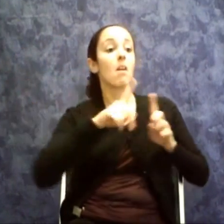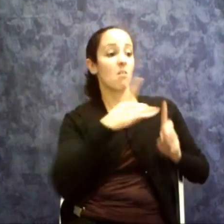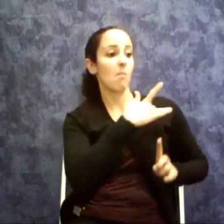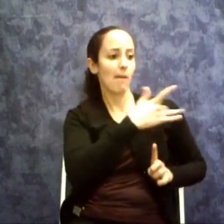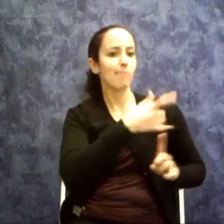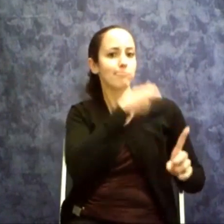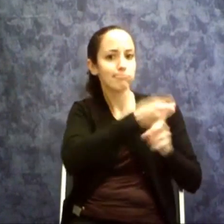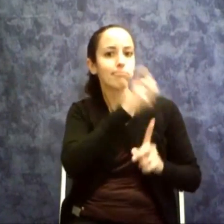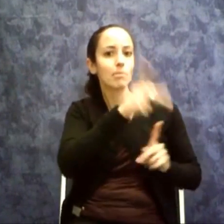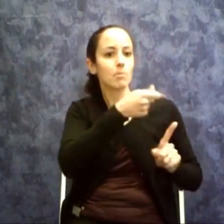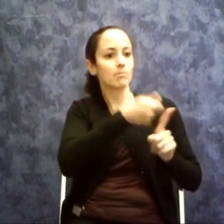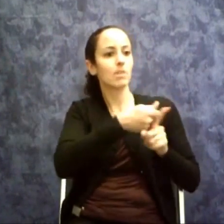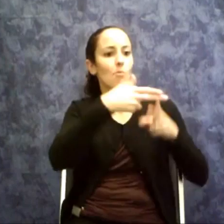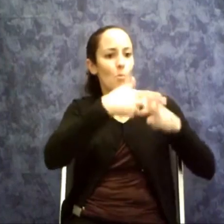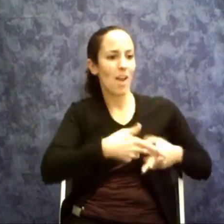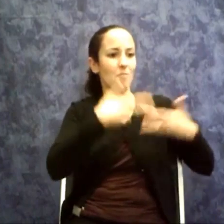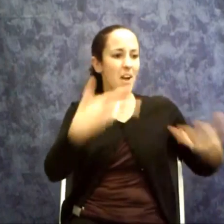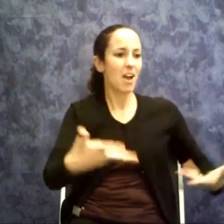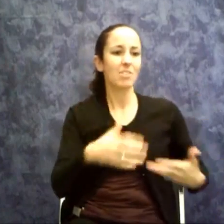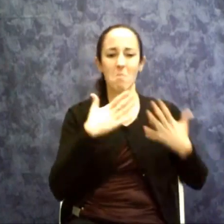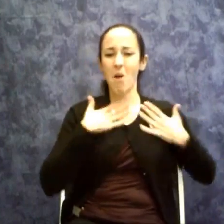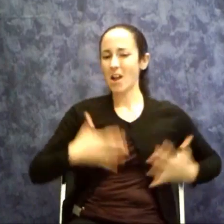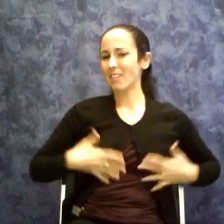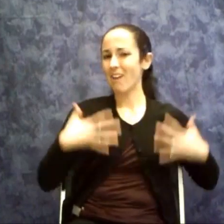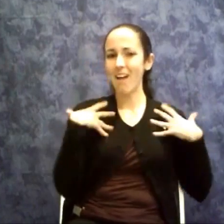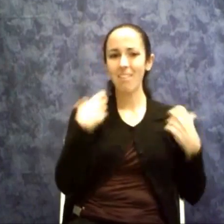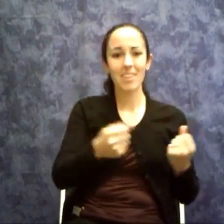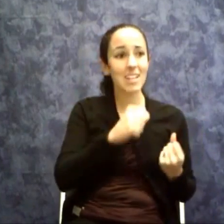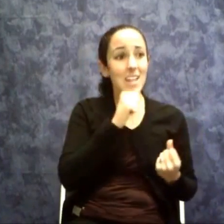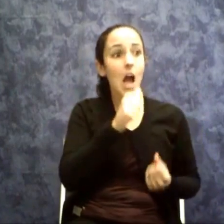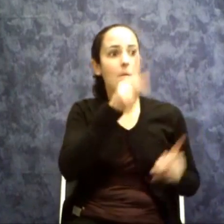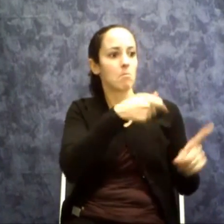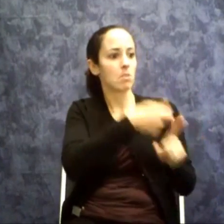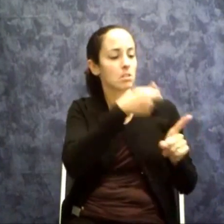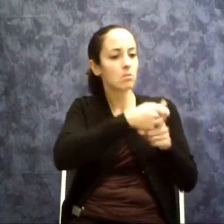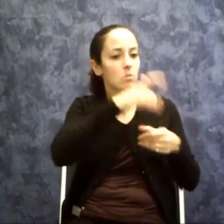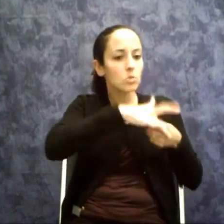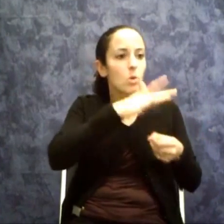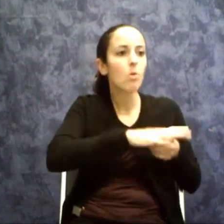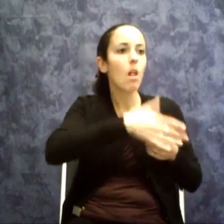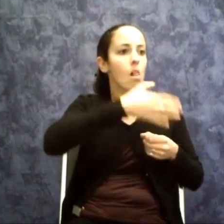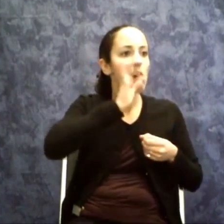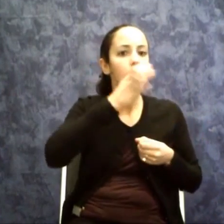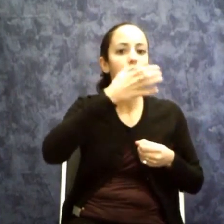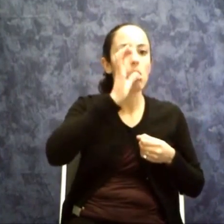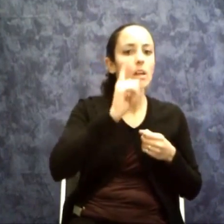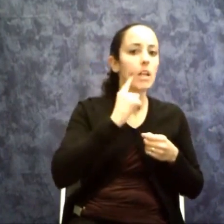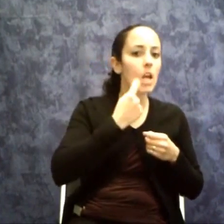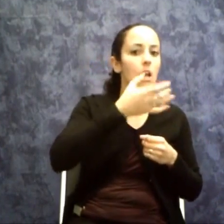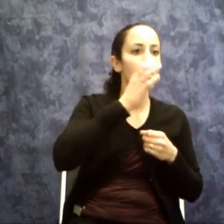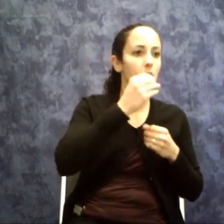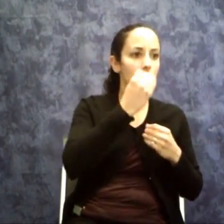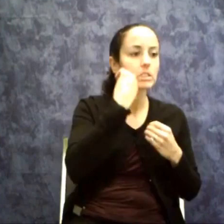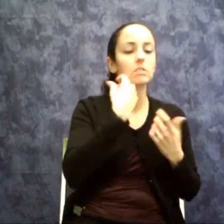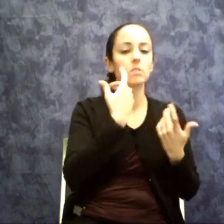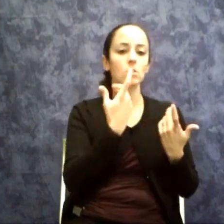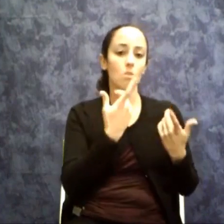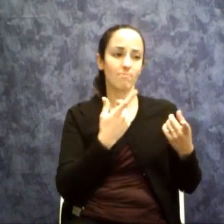it tends to mostly affect people who are unhealthy, overweight, drink lots of soda and eat candy or junk food.